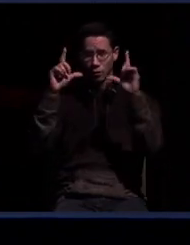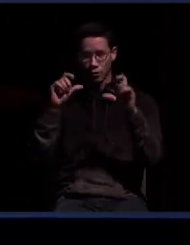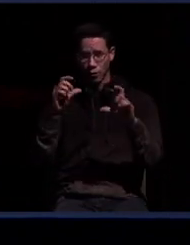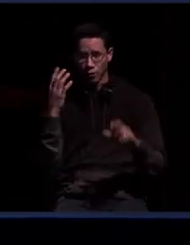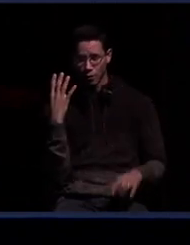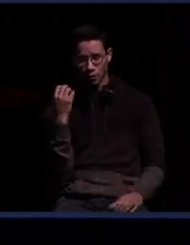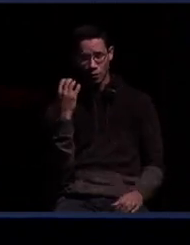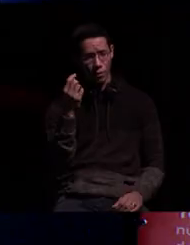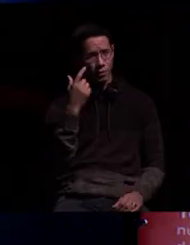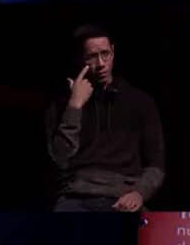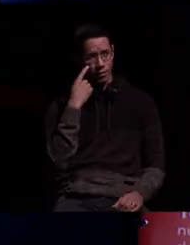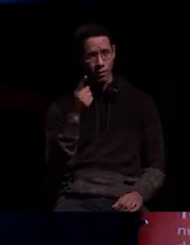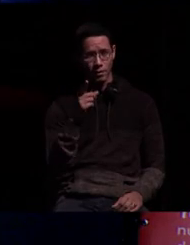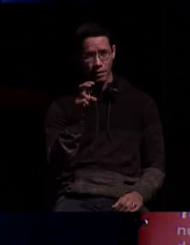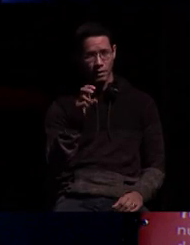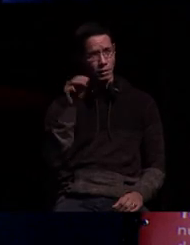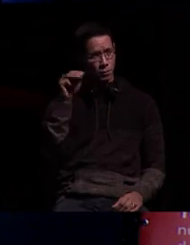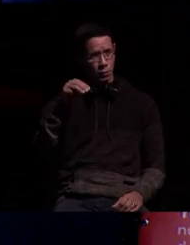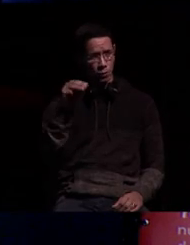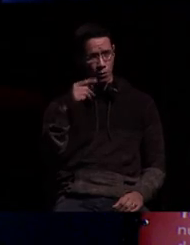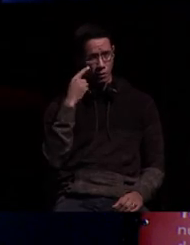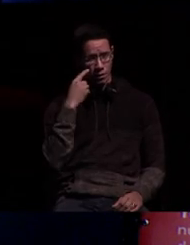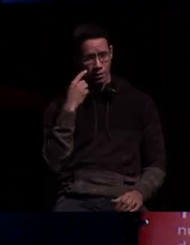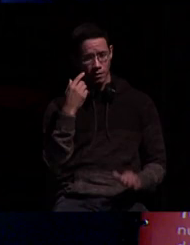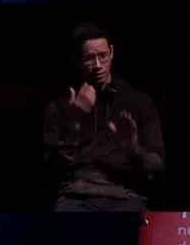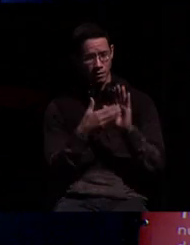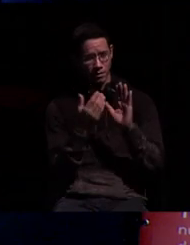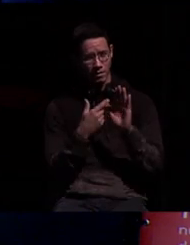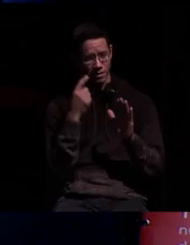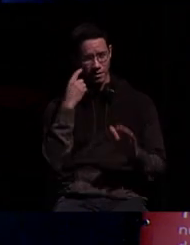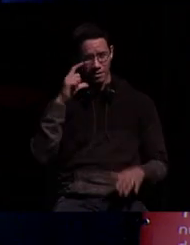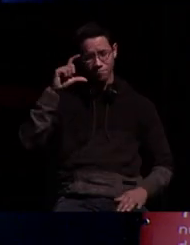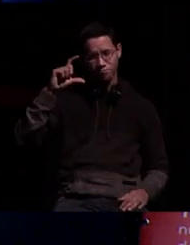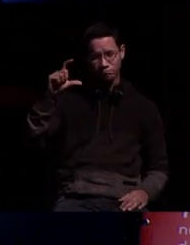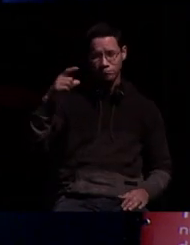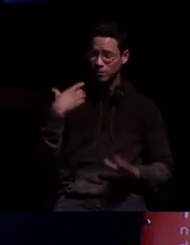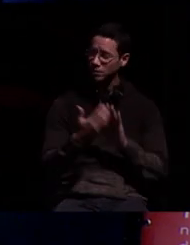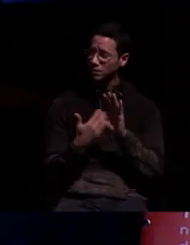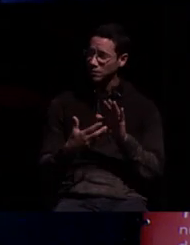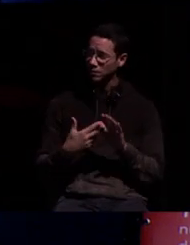so you can have your 15 minutes of celebrity in the magazine, and appear “I in Cancun”, and the like?